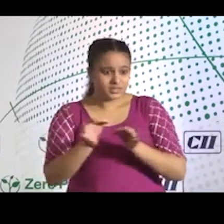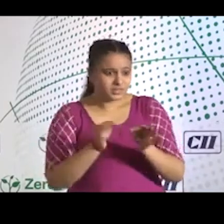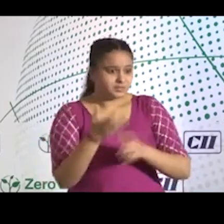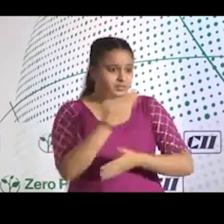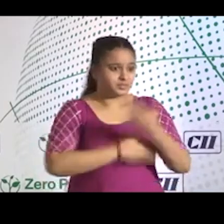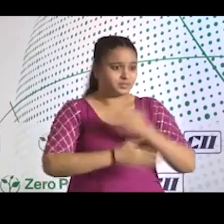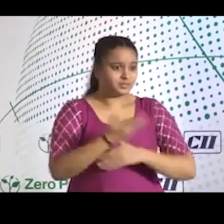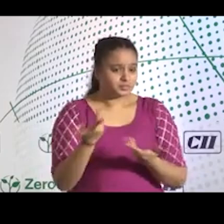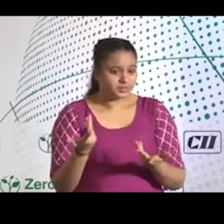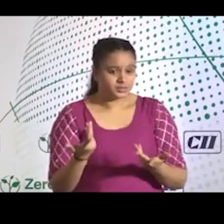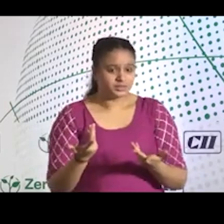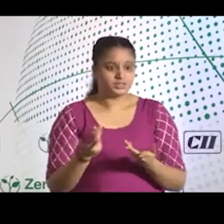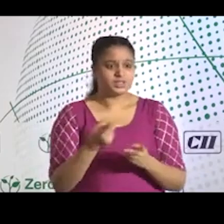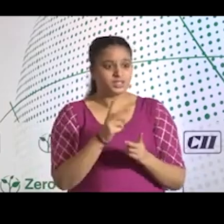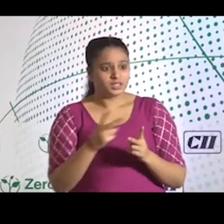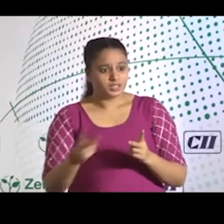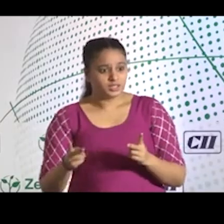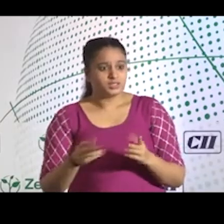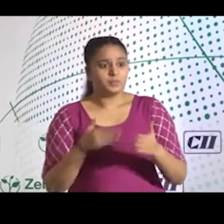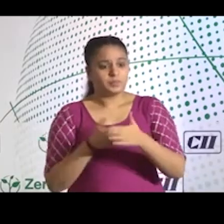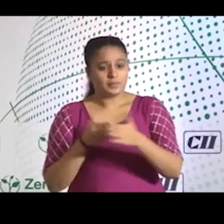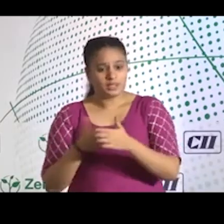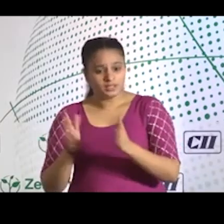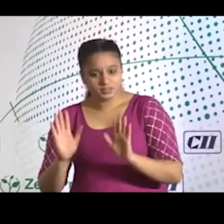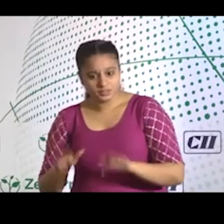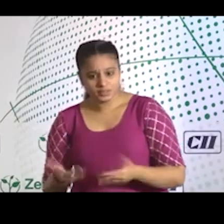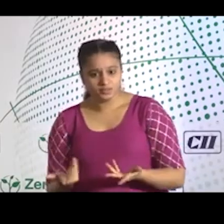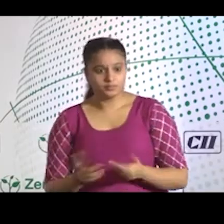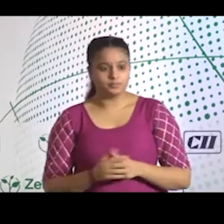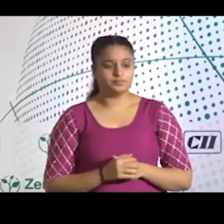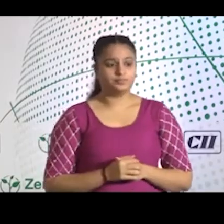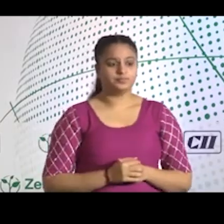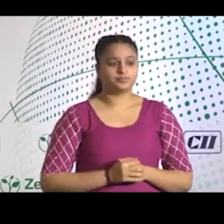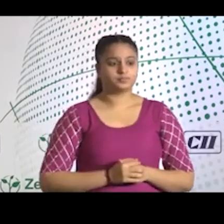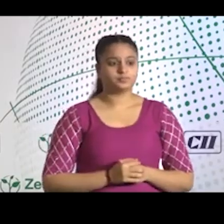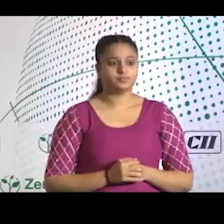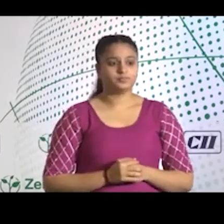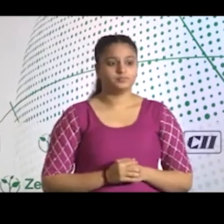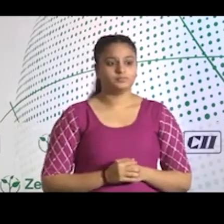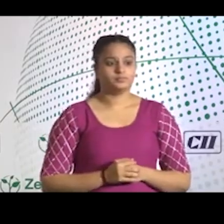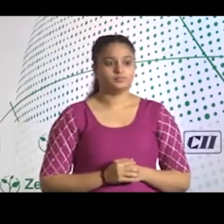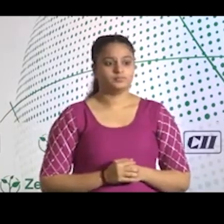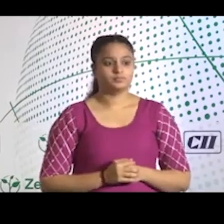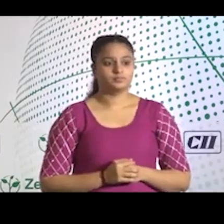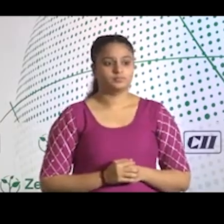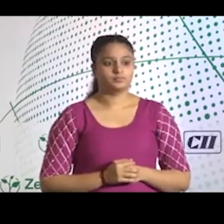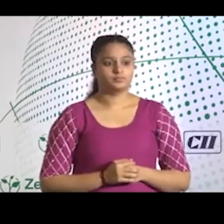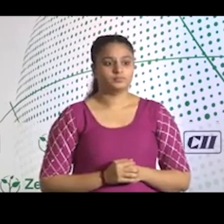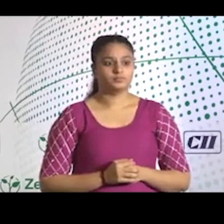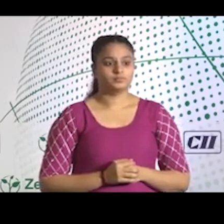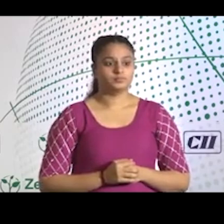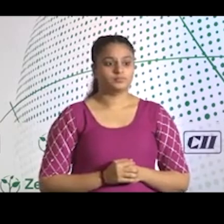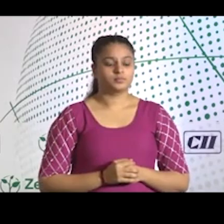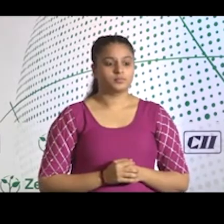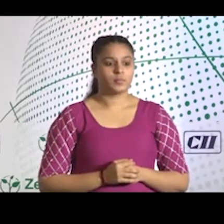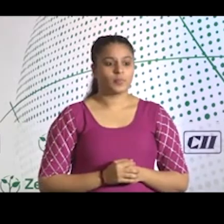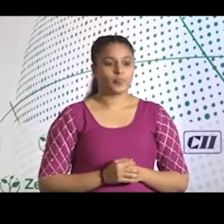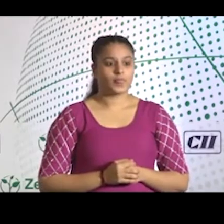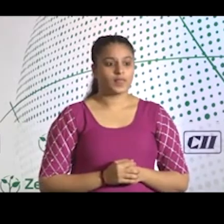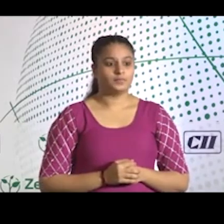to sort of reach out to the right people at the right price point. That is this case of market failure that we are seeing.